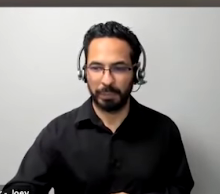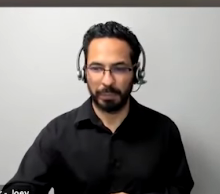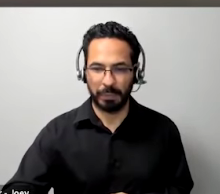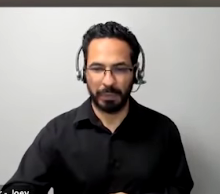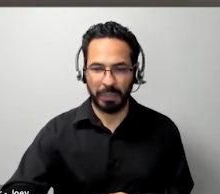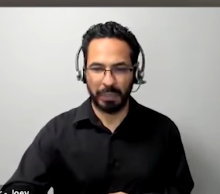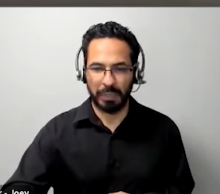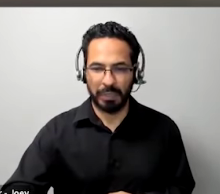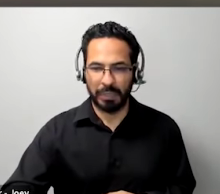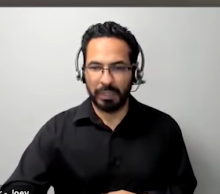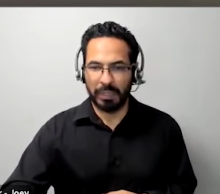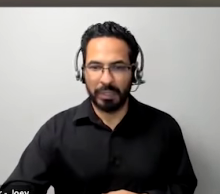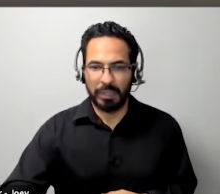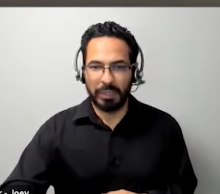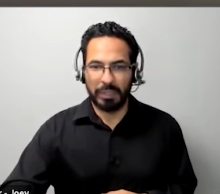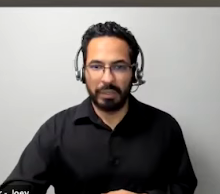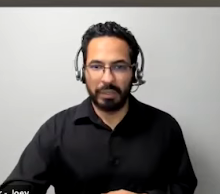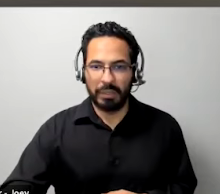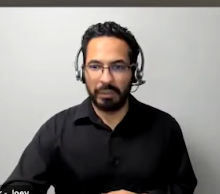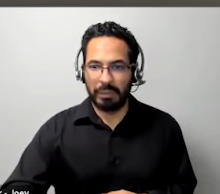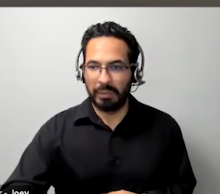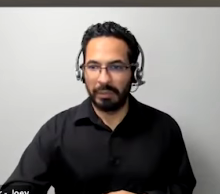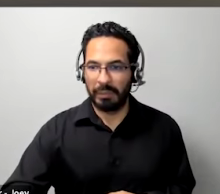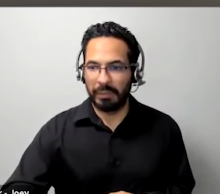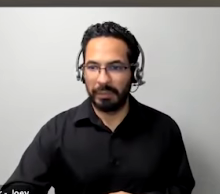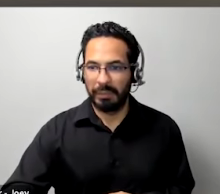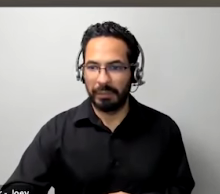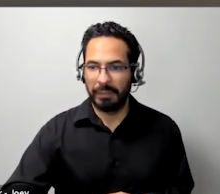So yeah, the first question was,